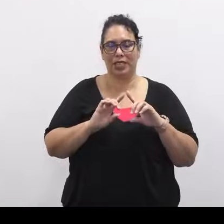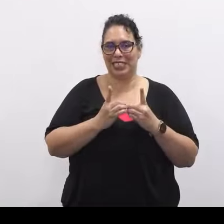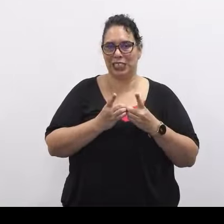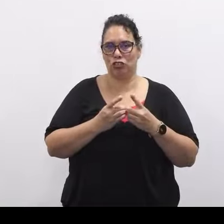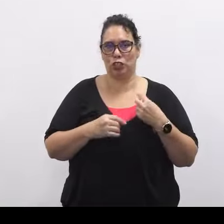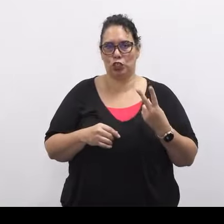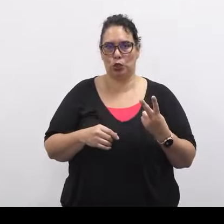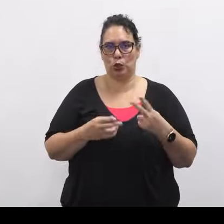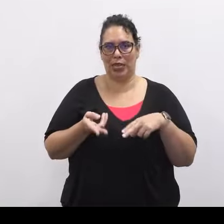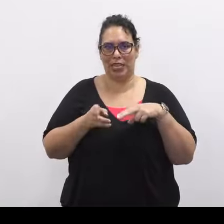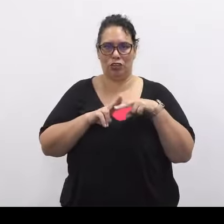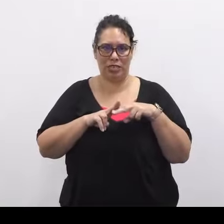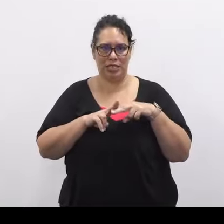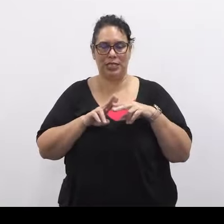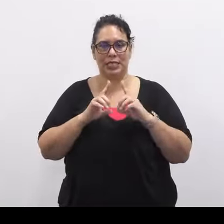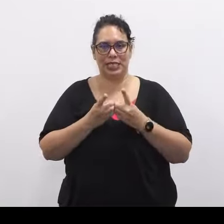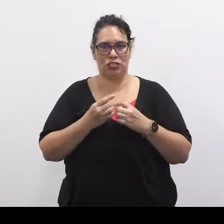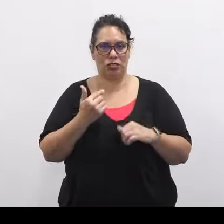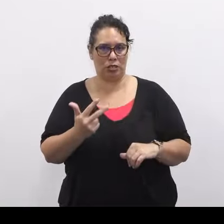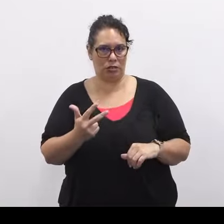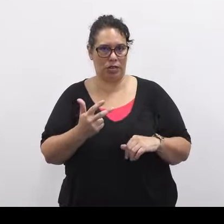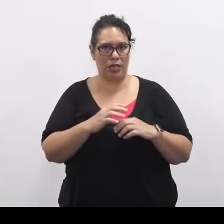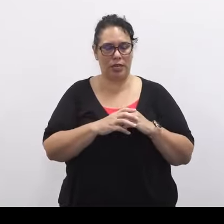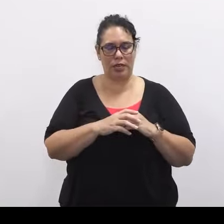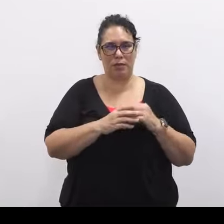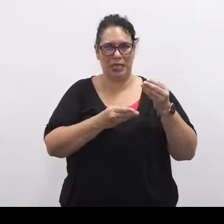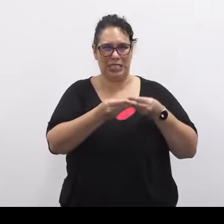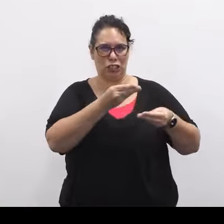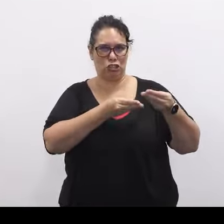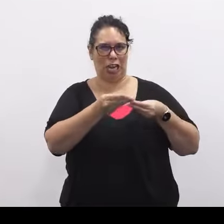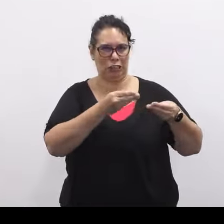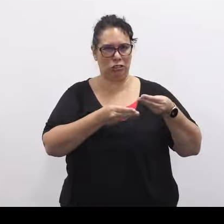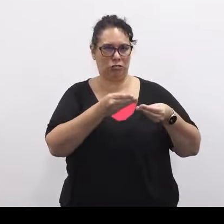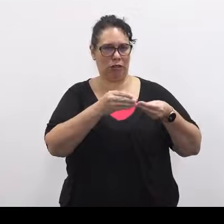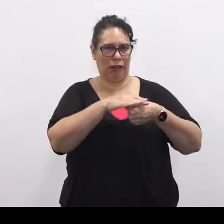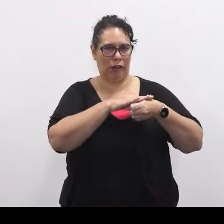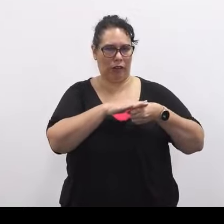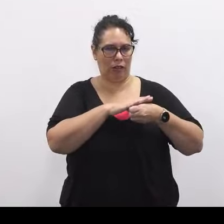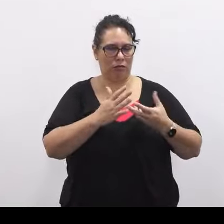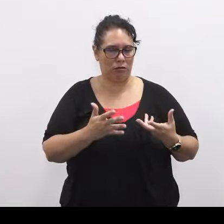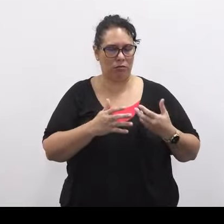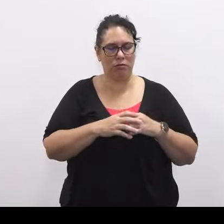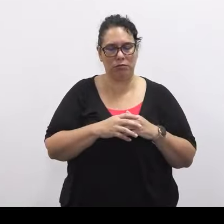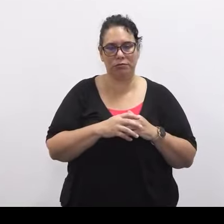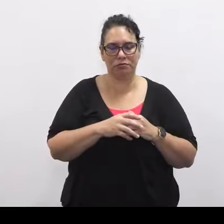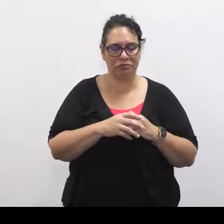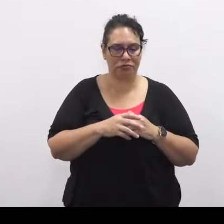and increases in District 3. As if there is an exchange of territory between the two districts.